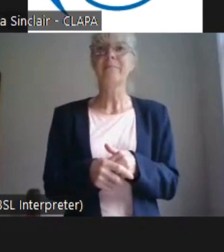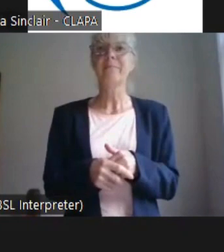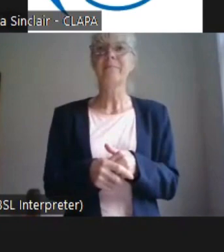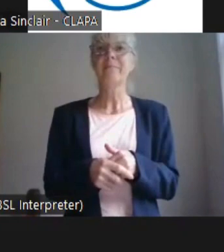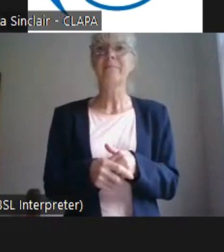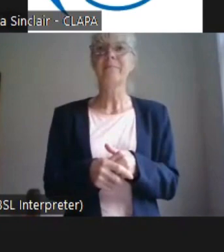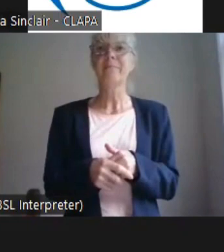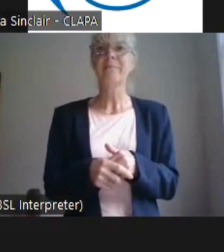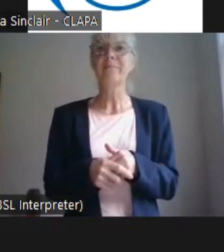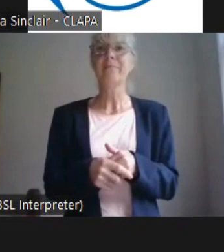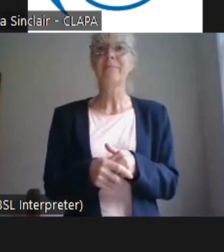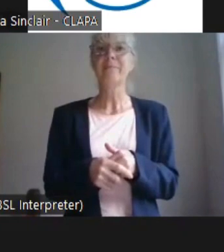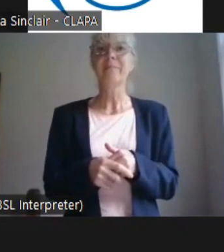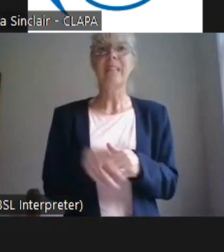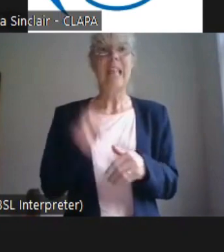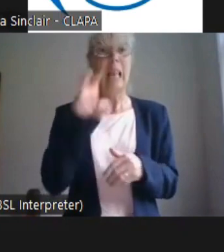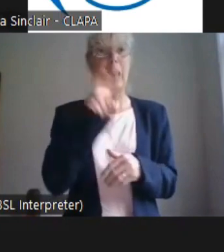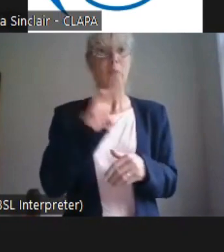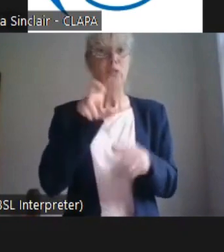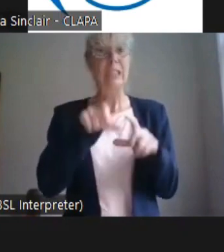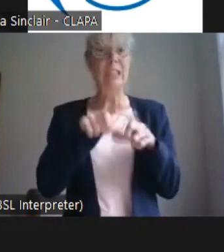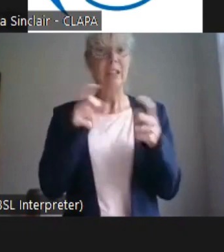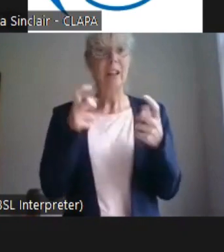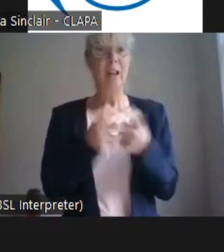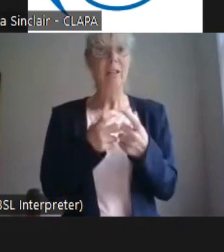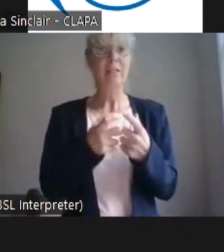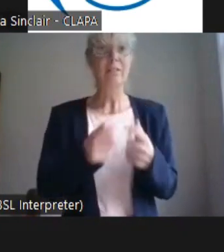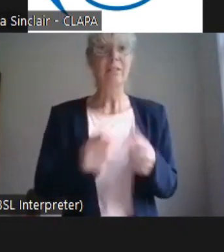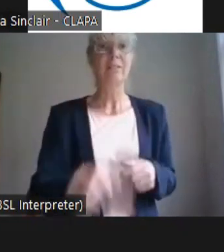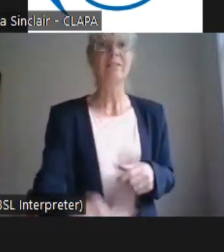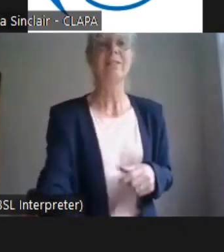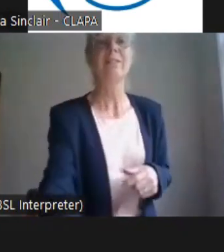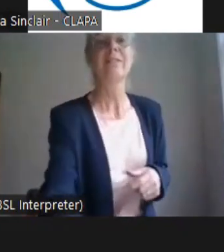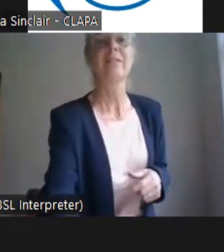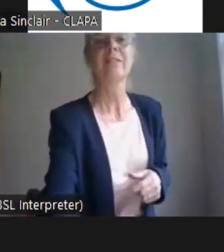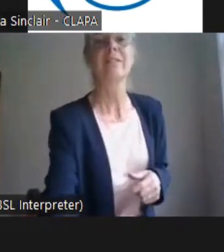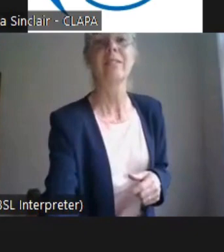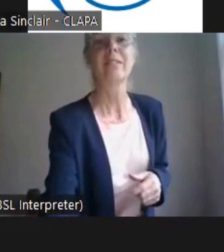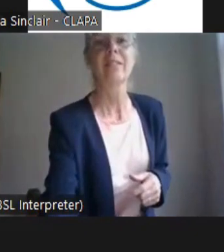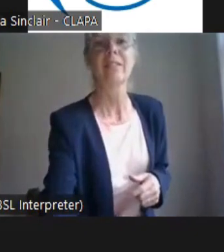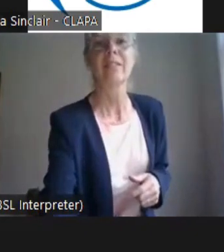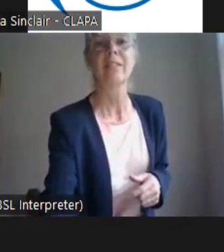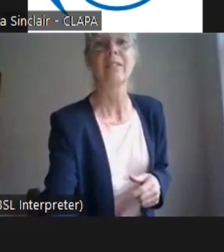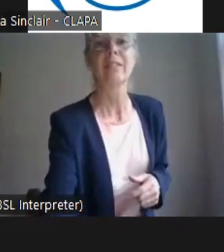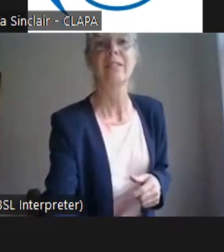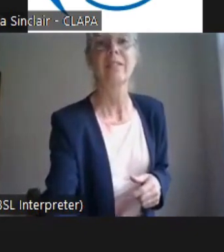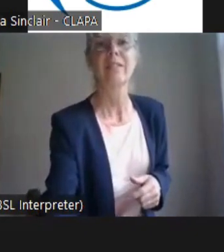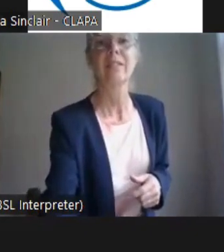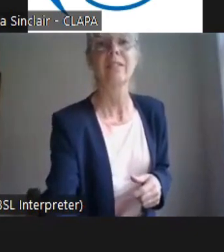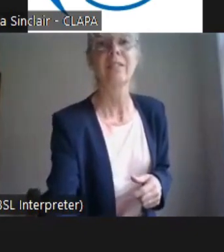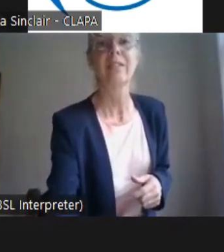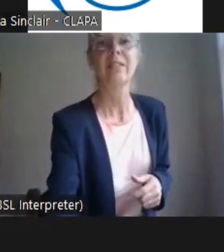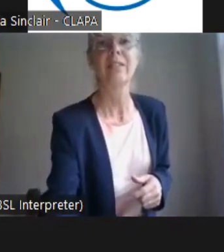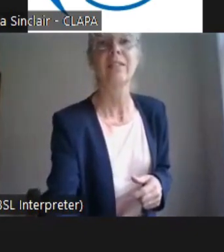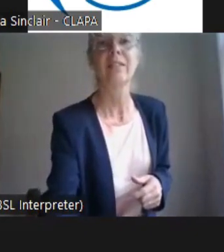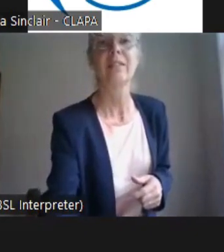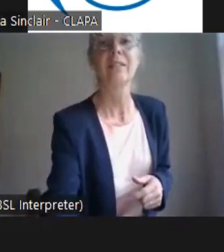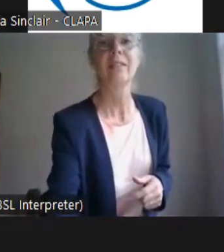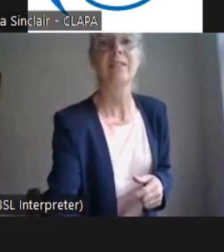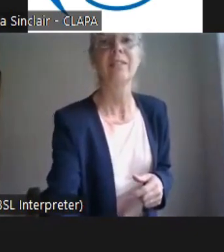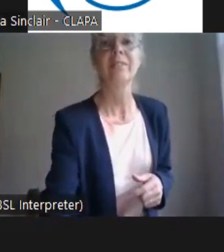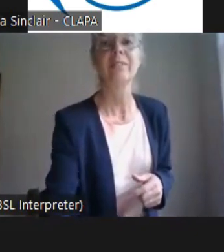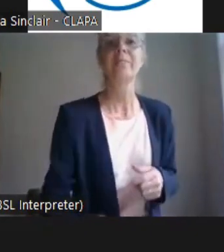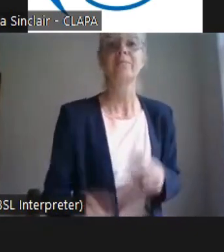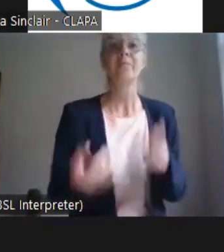liberating classes might know of um other meetup groups would use sign language